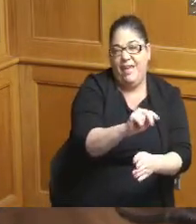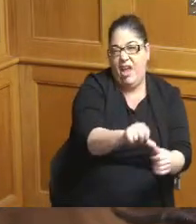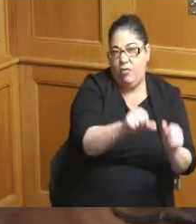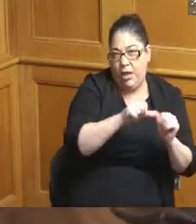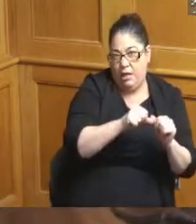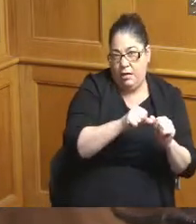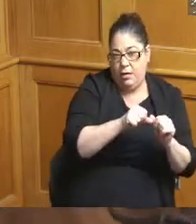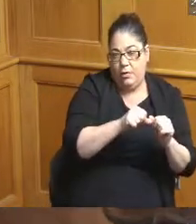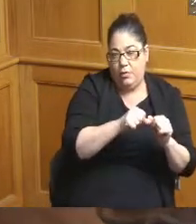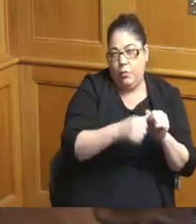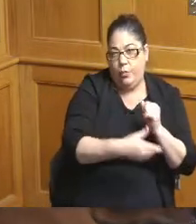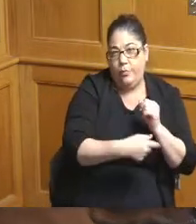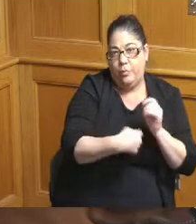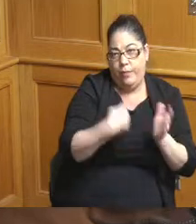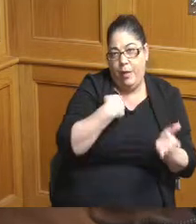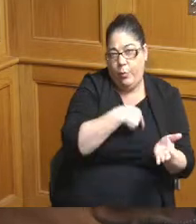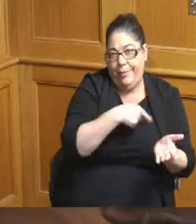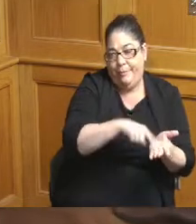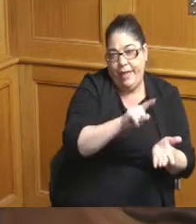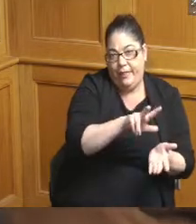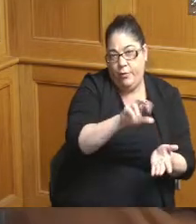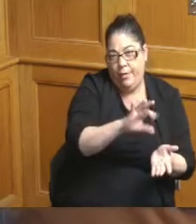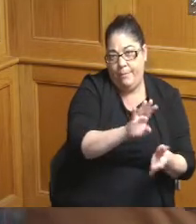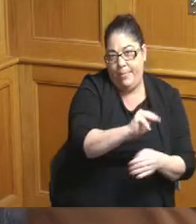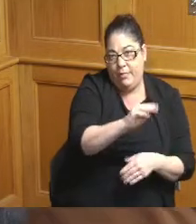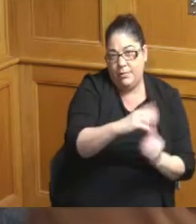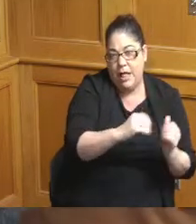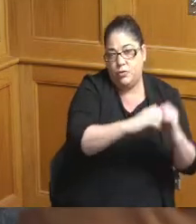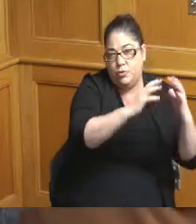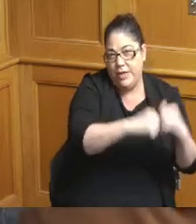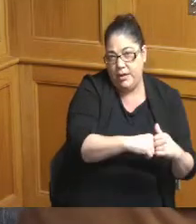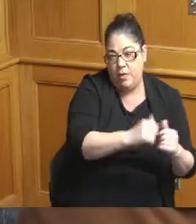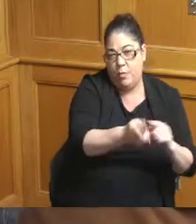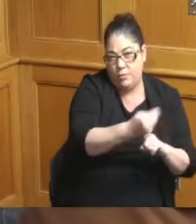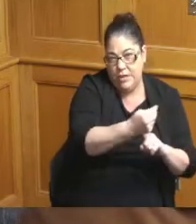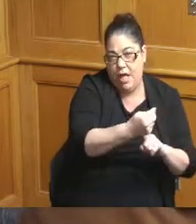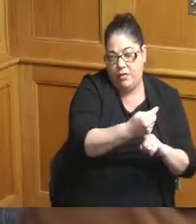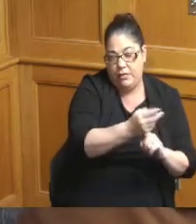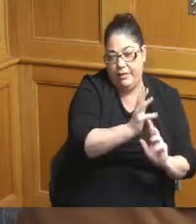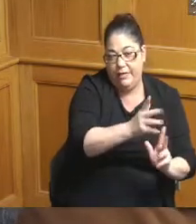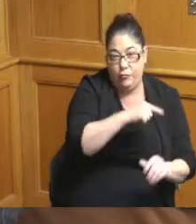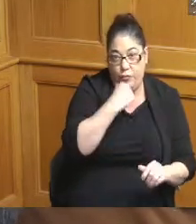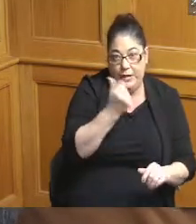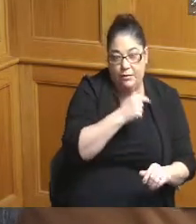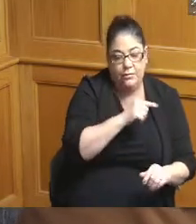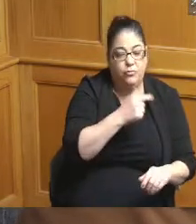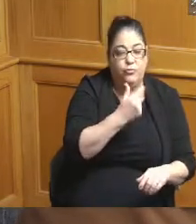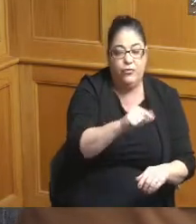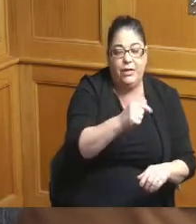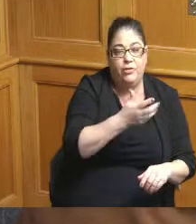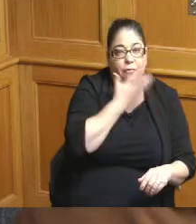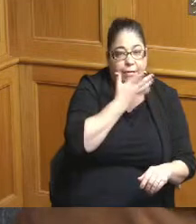the county paid 39 million dollars for in addition to that he's he's estimating 200 million dollars